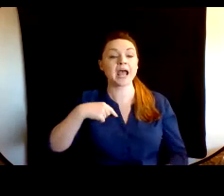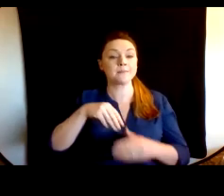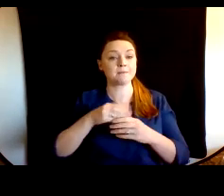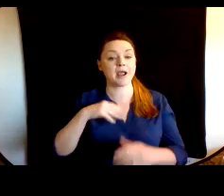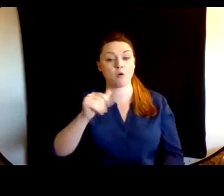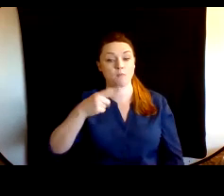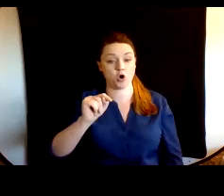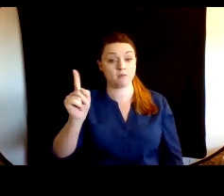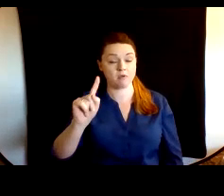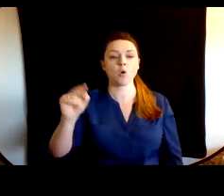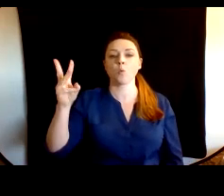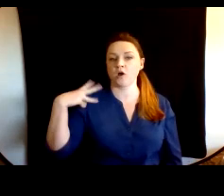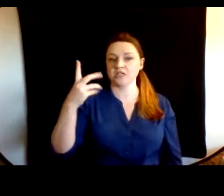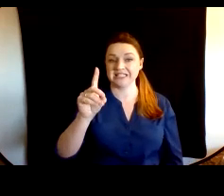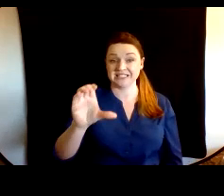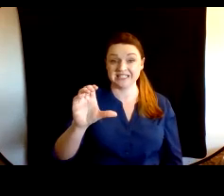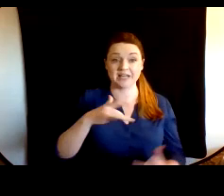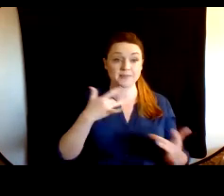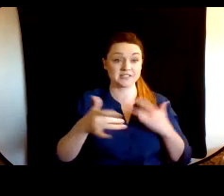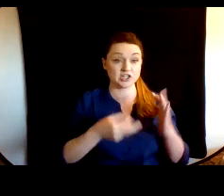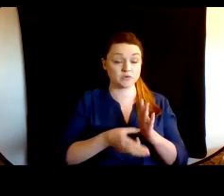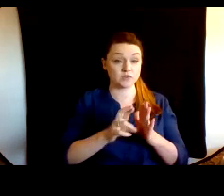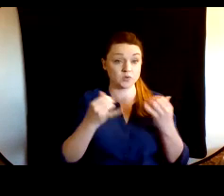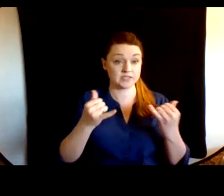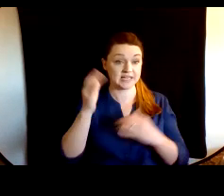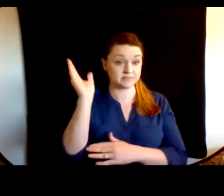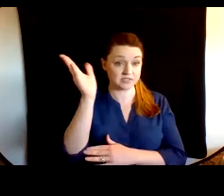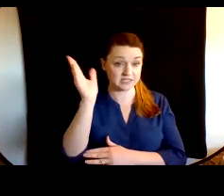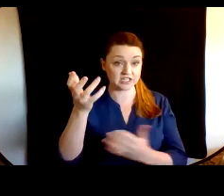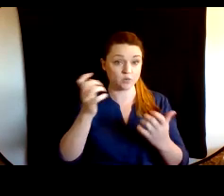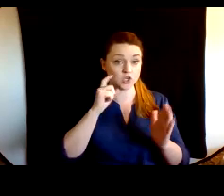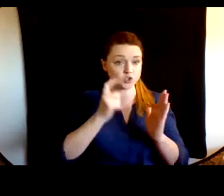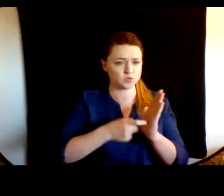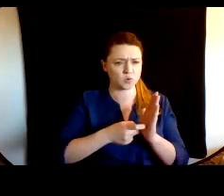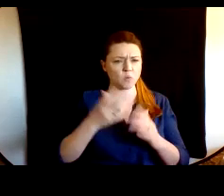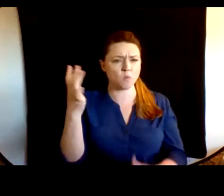and I am excited to go over today's presentation. I wanted to acknowledge the why we are here.